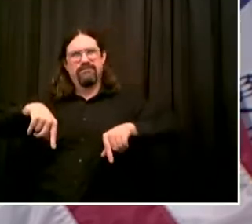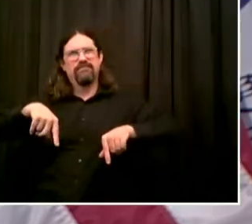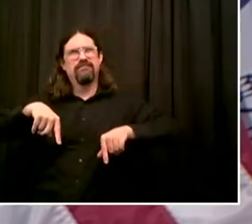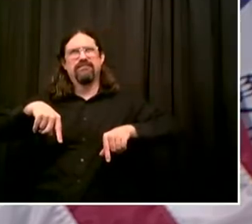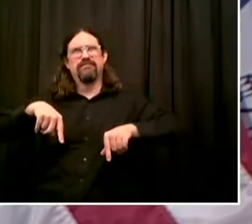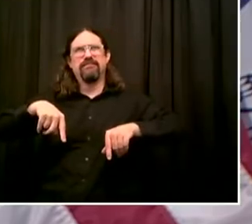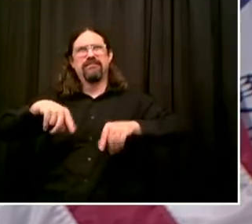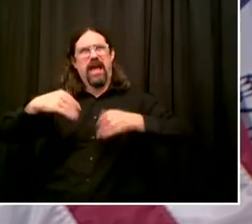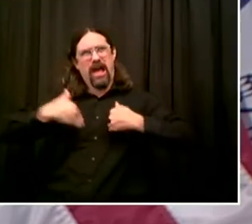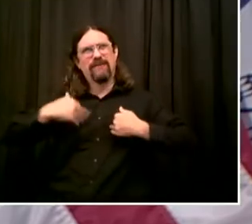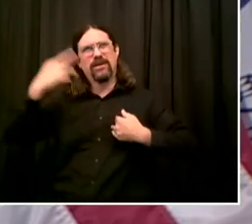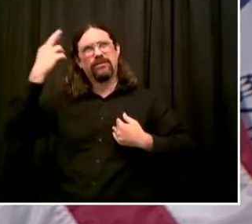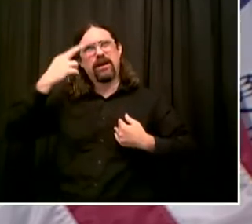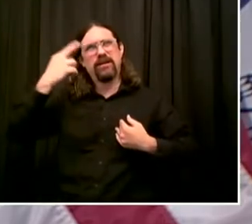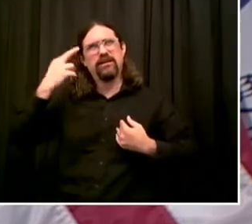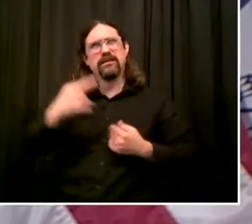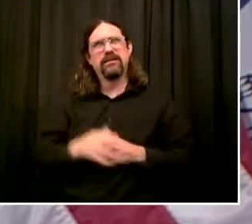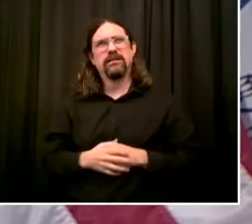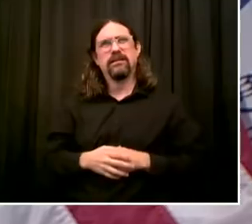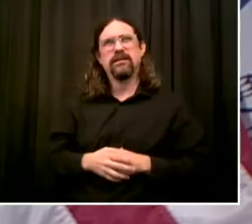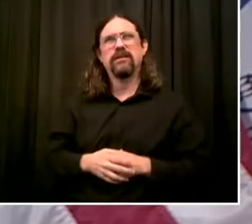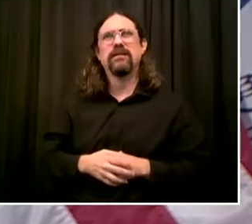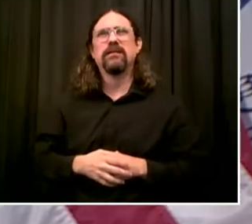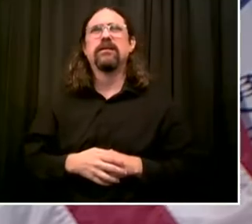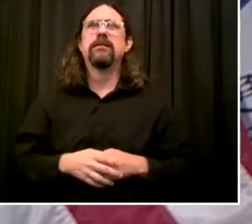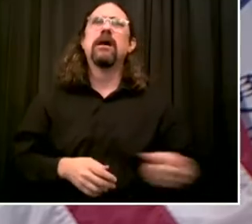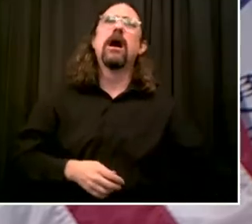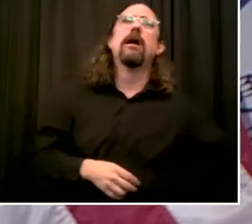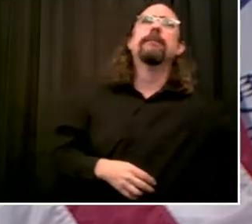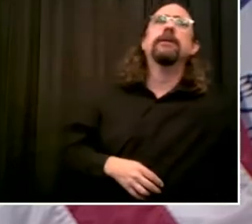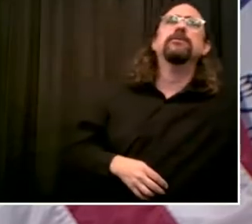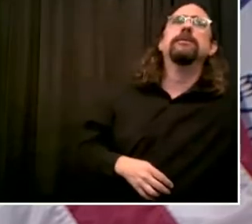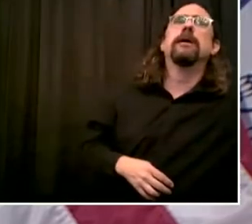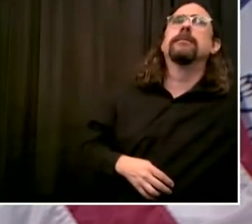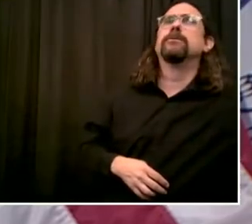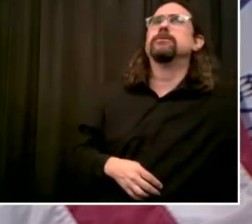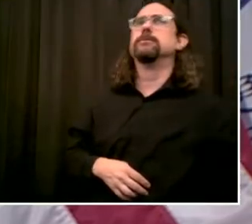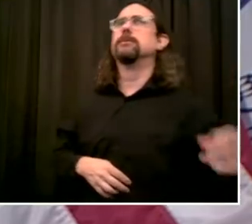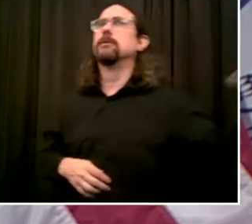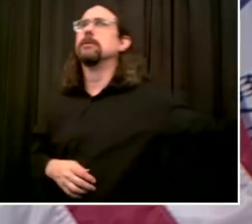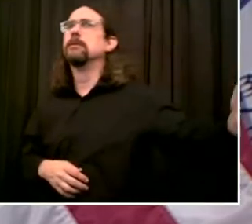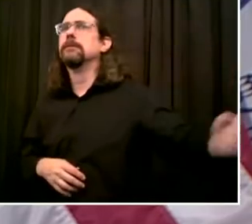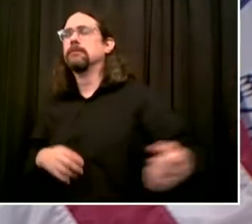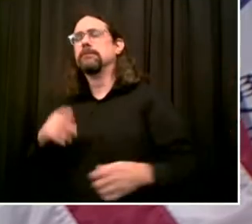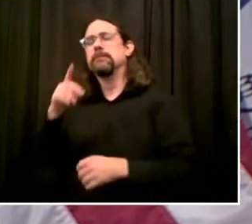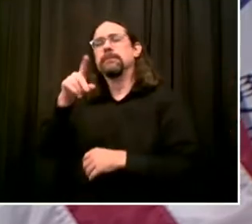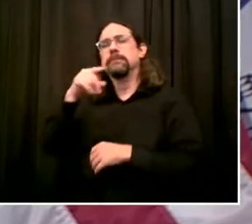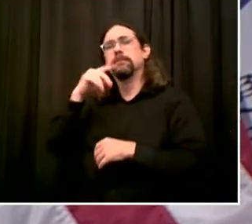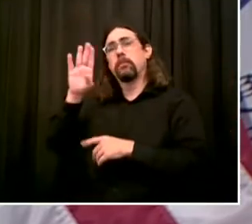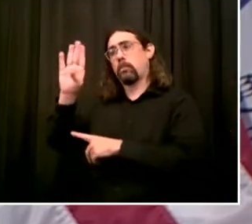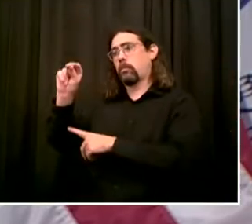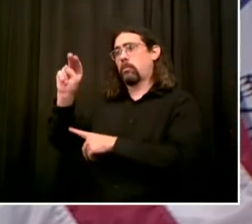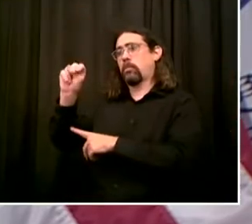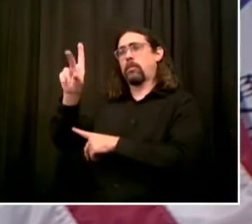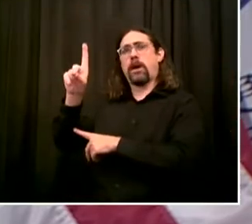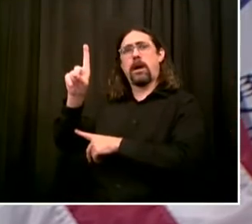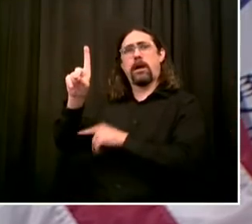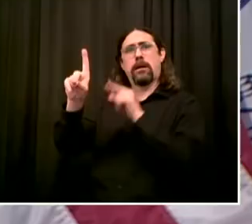OBLIGATED TO SAY THAT BY OCTOBER FIRST, UNLESS WE GET A STIMULUS RFO SOME KIND OF